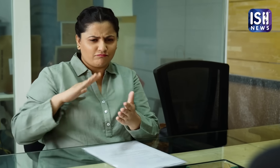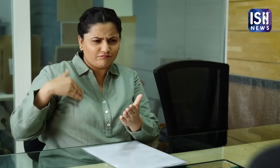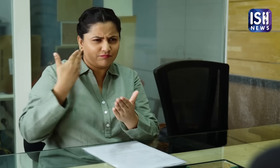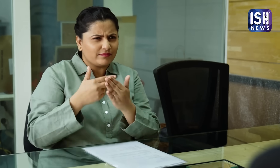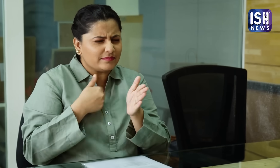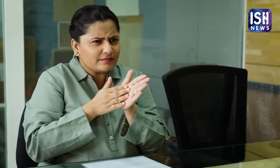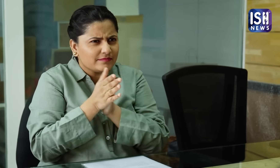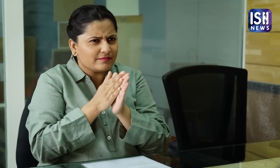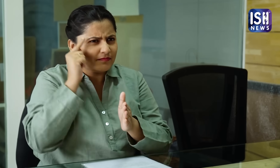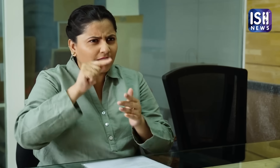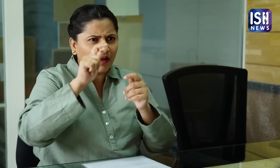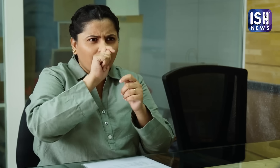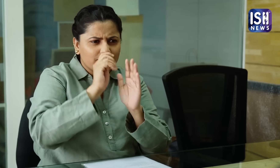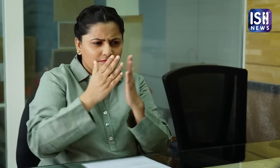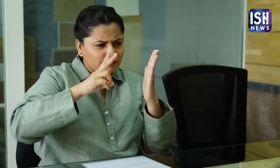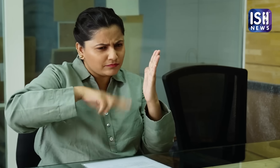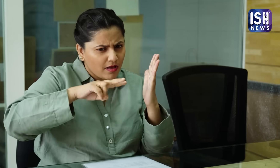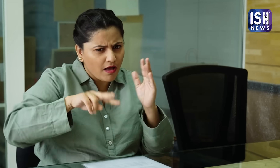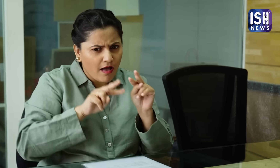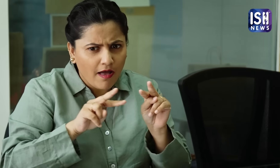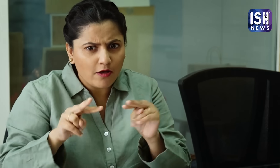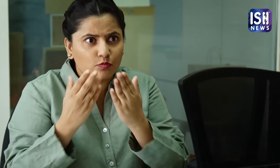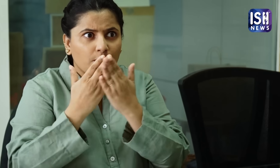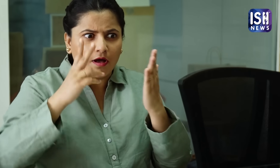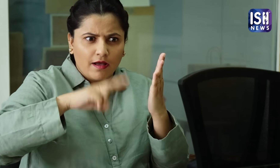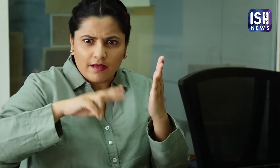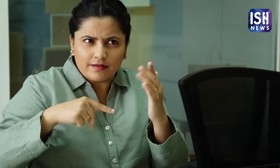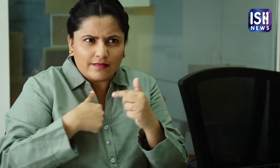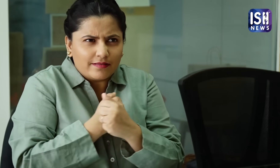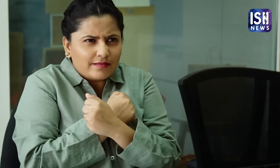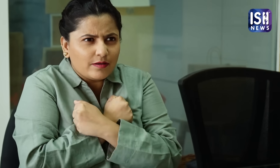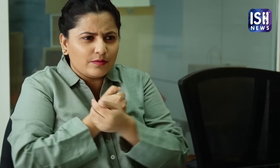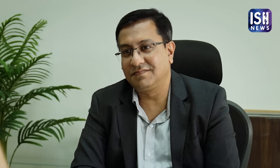My passion has always been reading—English books, newspapers,